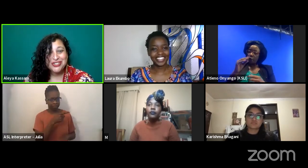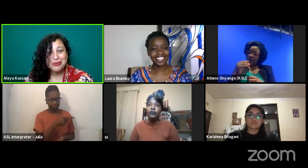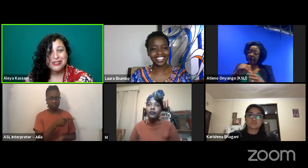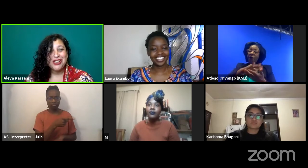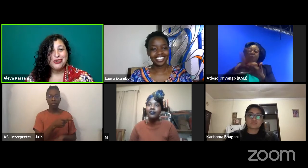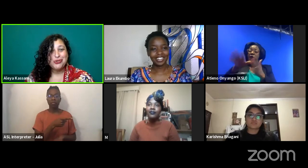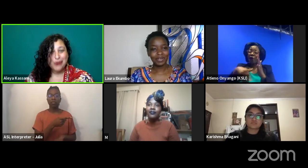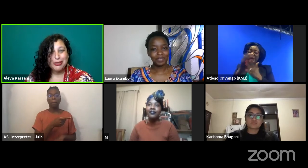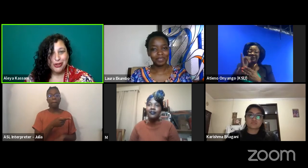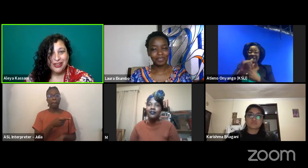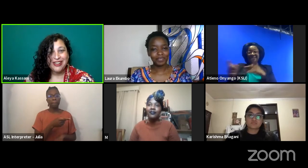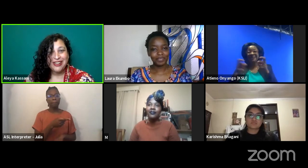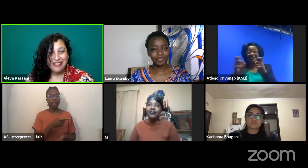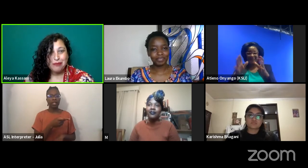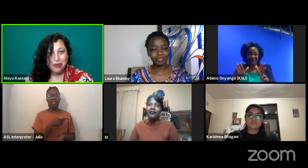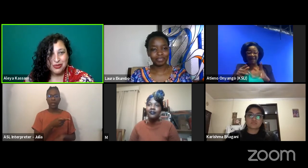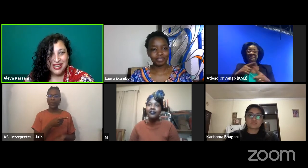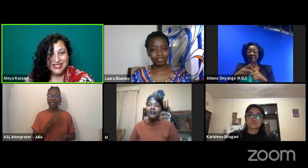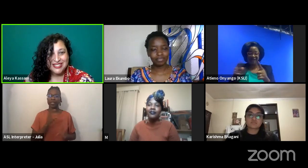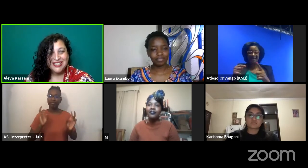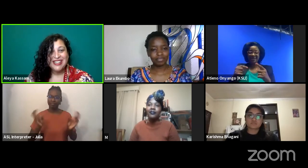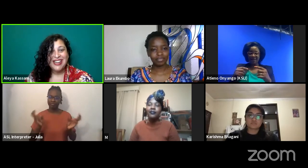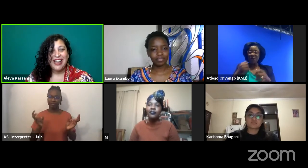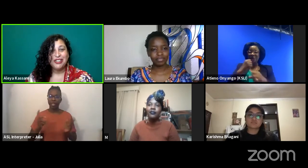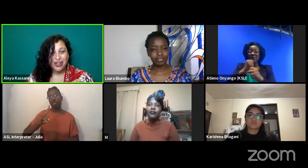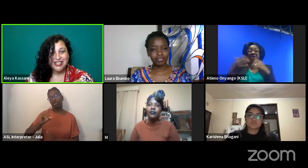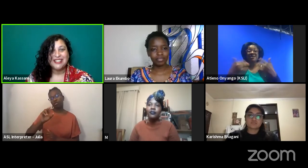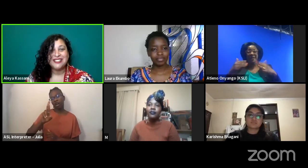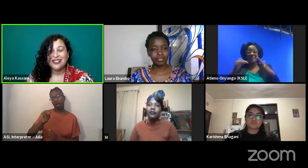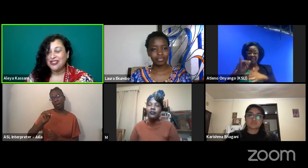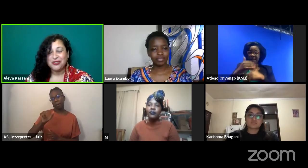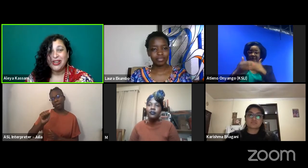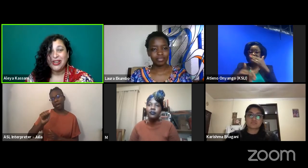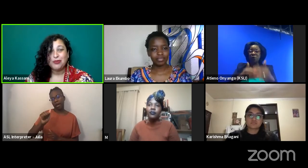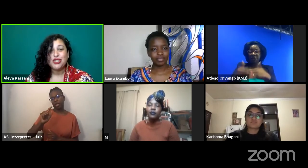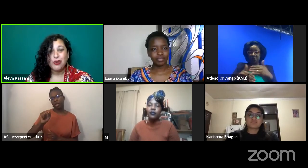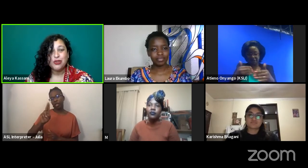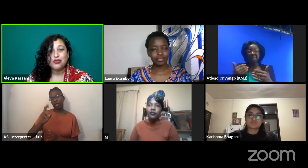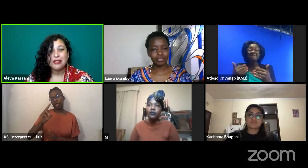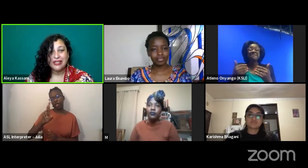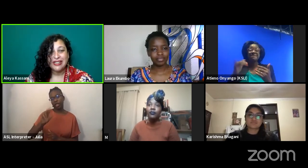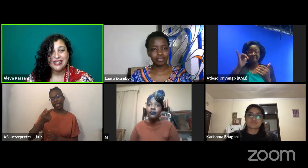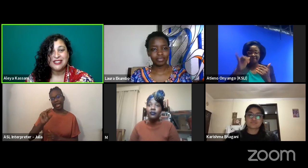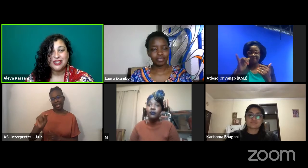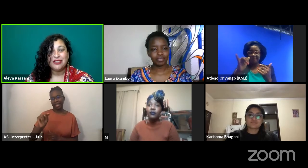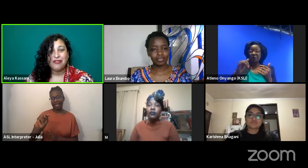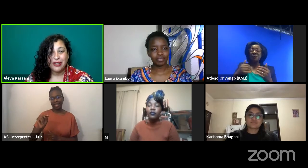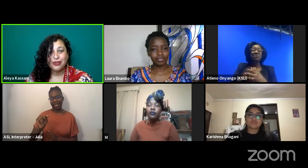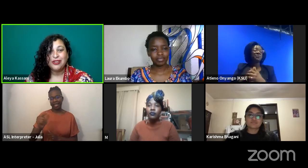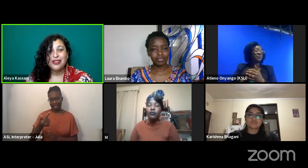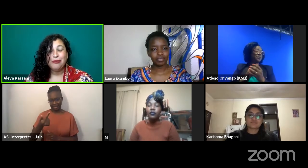she was drama talking in that process and got us. It was so instrumental in getting us to the final,